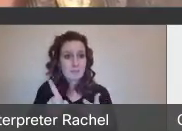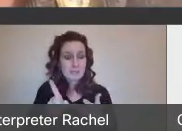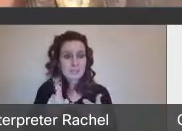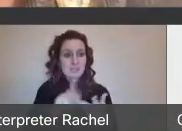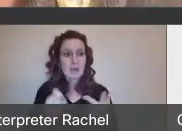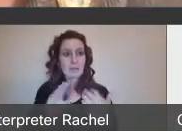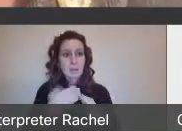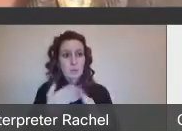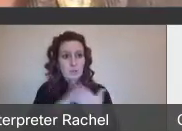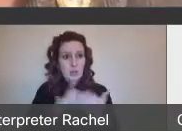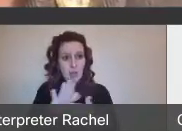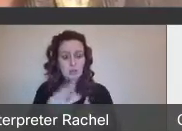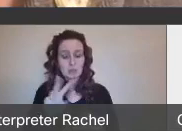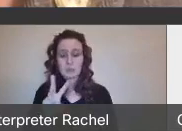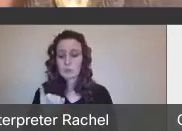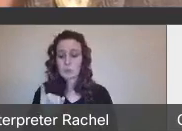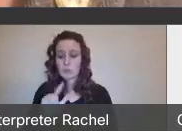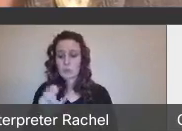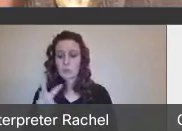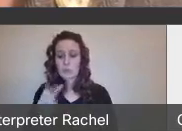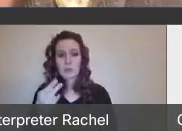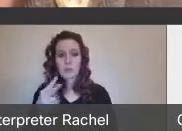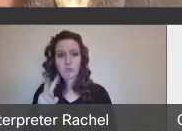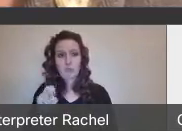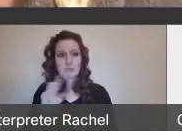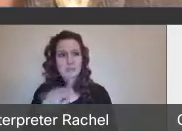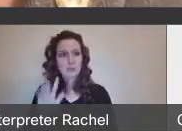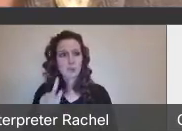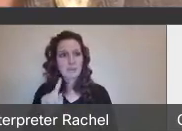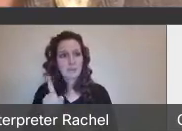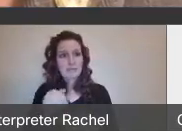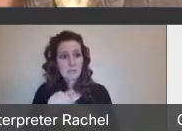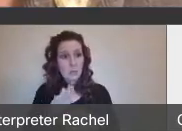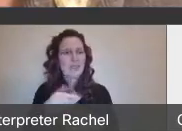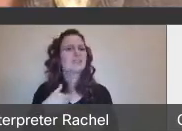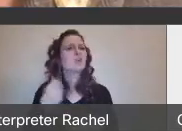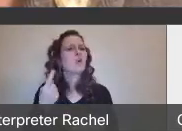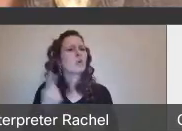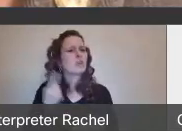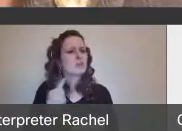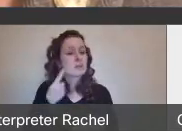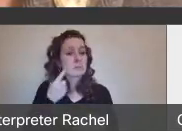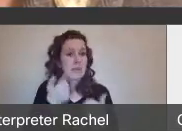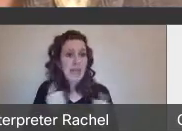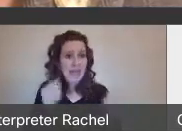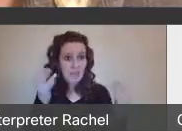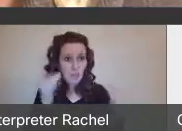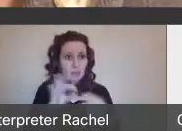Is there, in geographic fairness I guess, is there any consideration on the County's